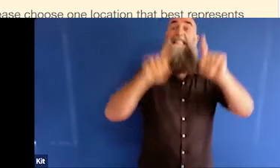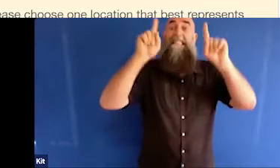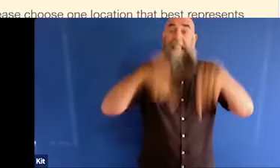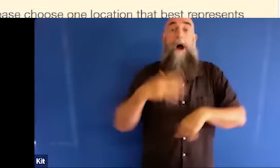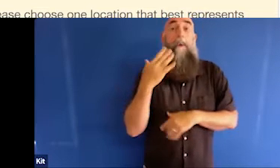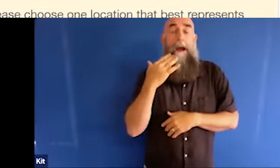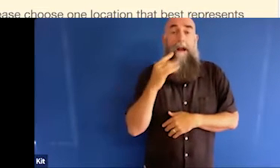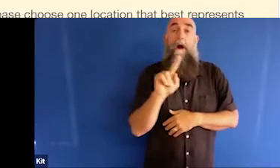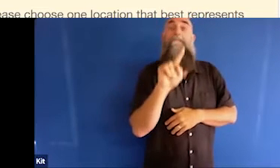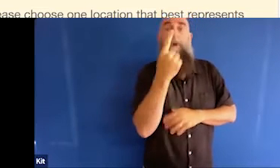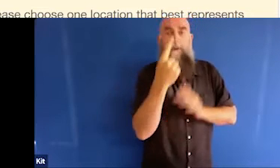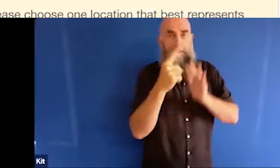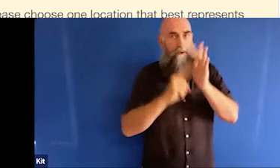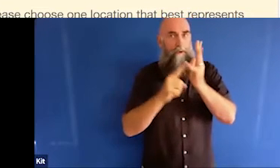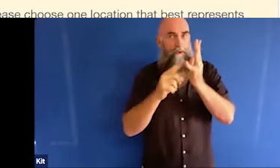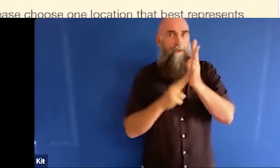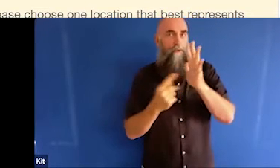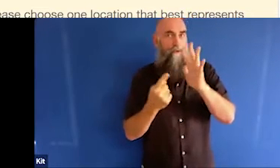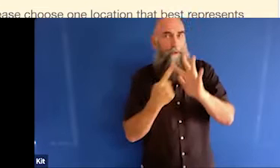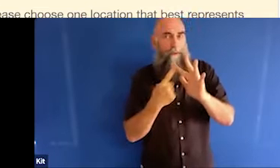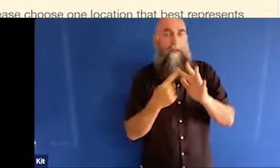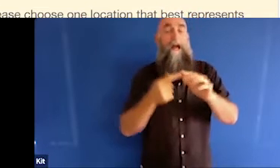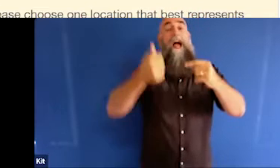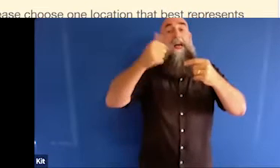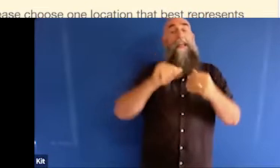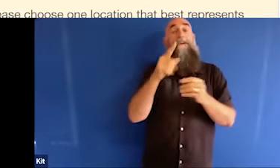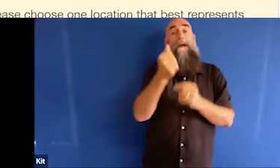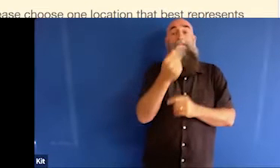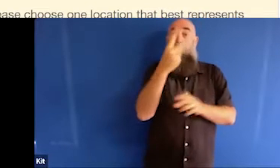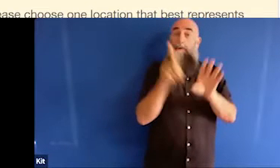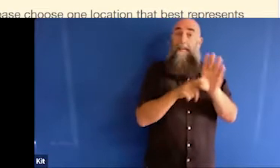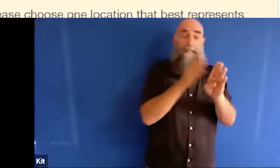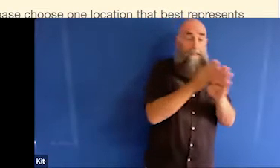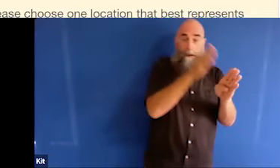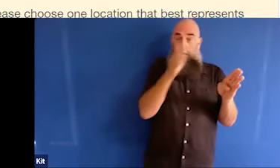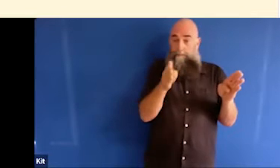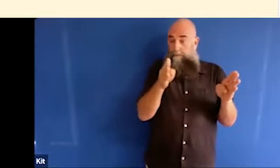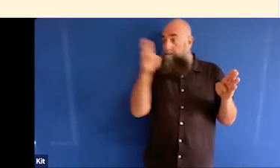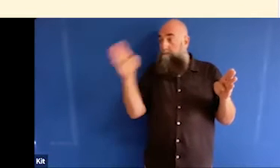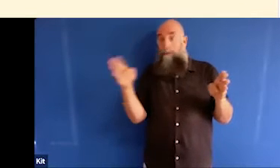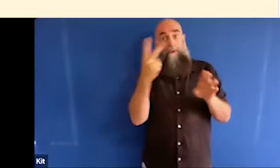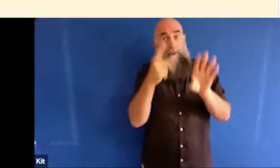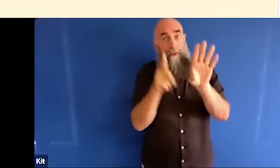Then you have two years to complete the project? Yes. So your project,